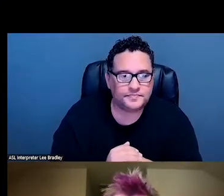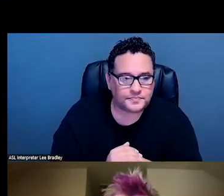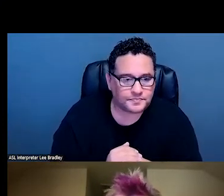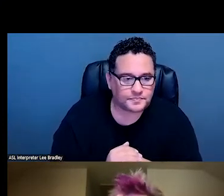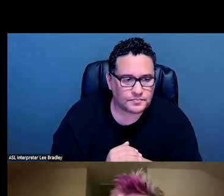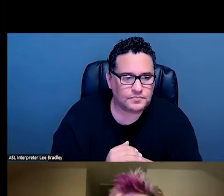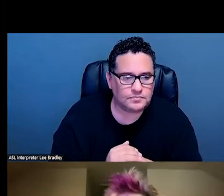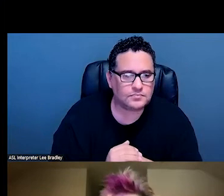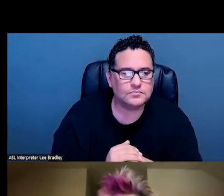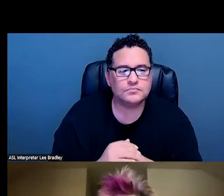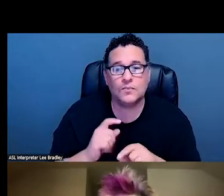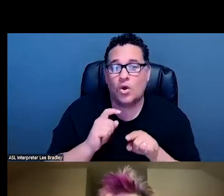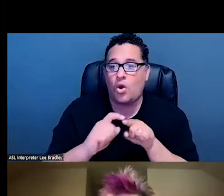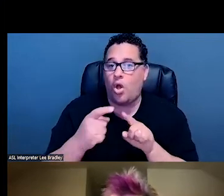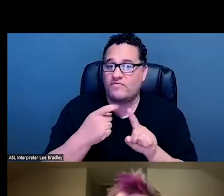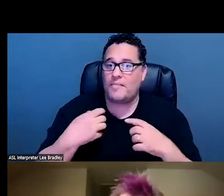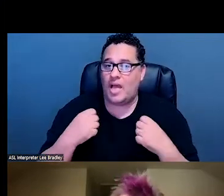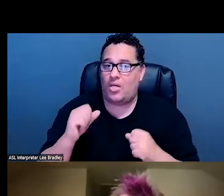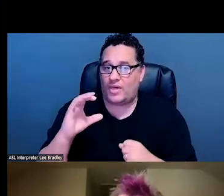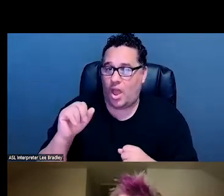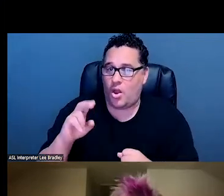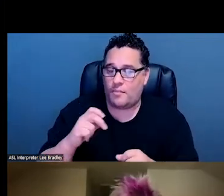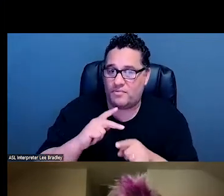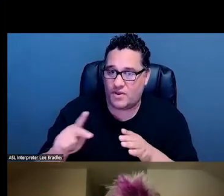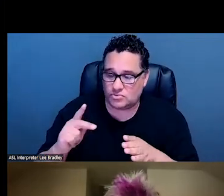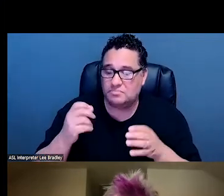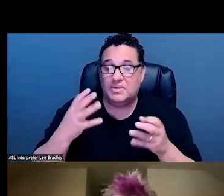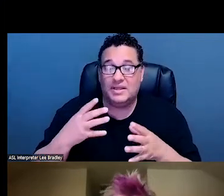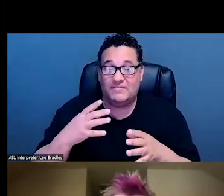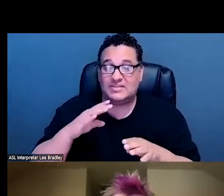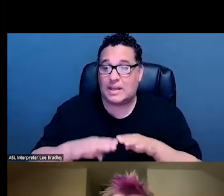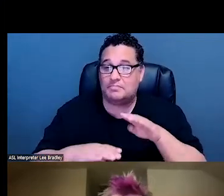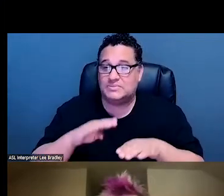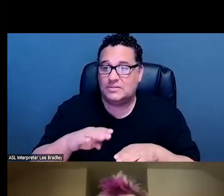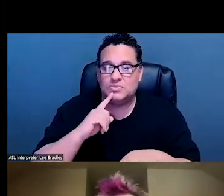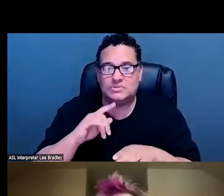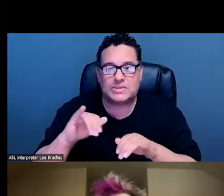CALL FROM A HEALTH CARE PROFESSIONAL, A LOT OF THE STEPS ARE THE SAME. BUT YOU MAY ALSO HAVE TO,